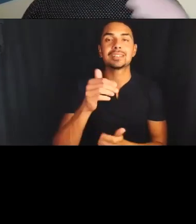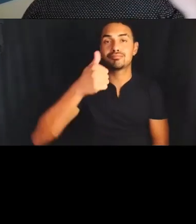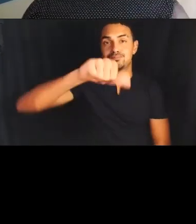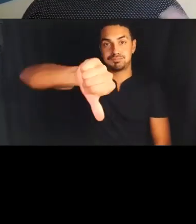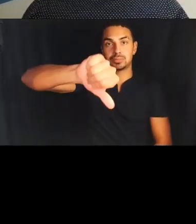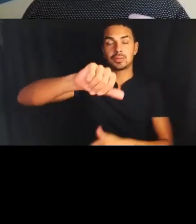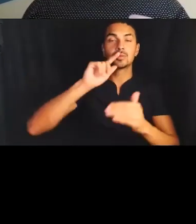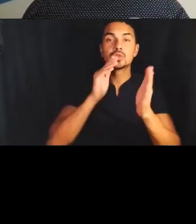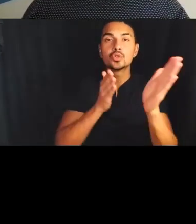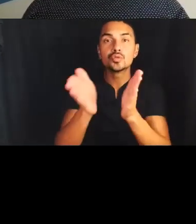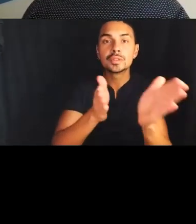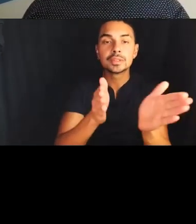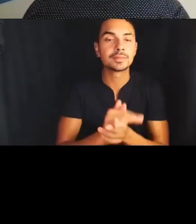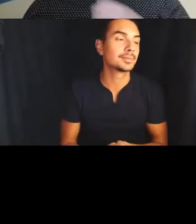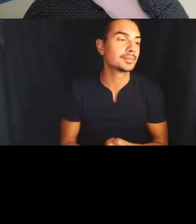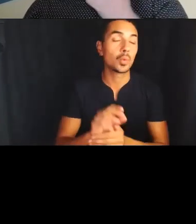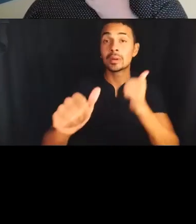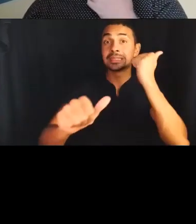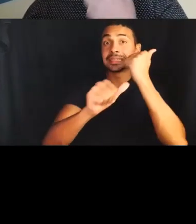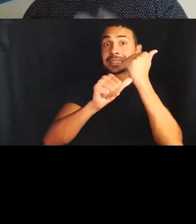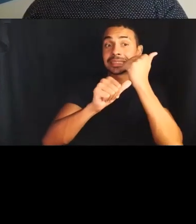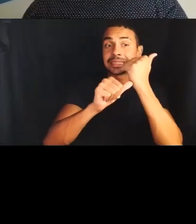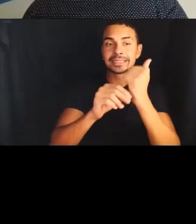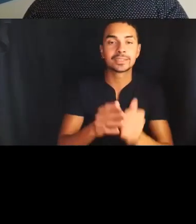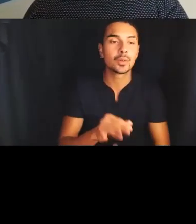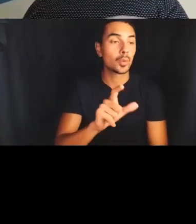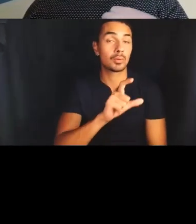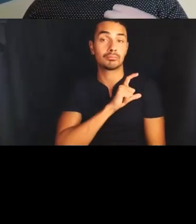not being able to get assistance from law enforcement.